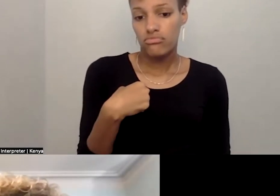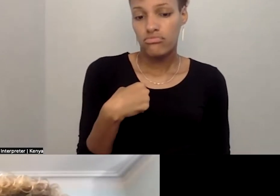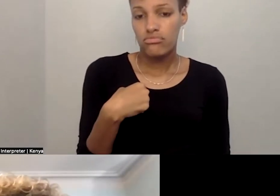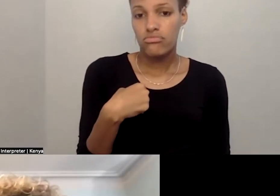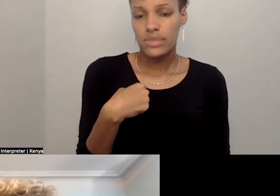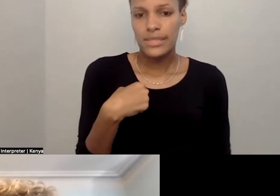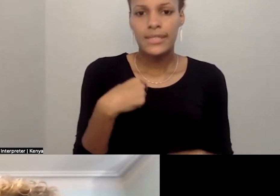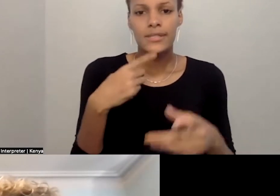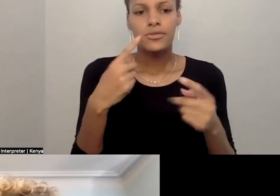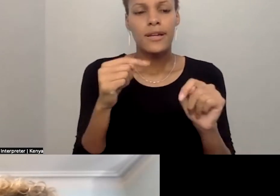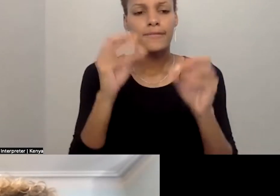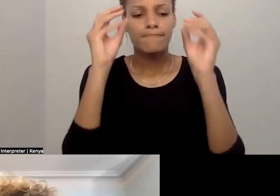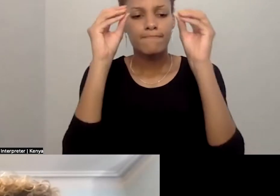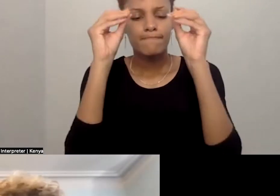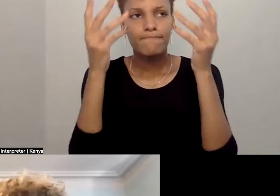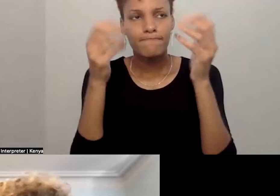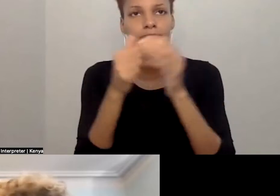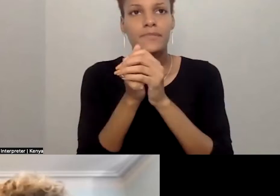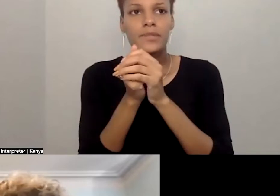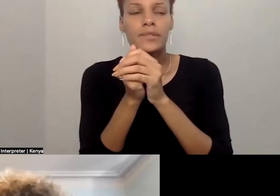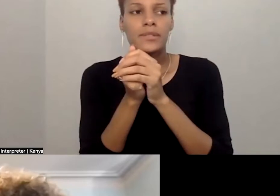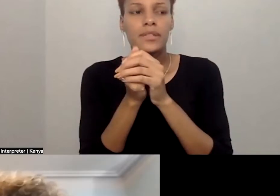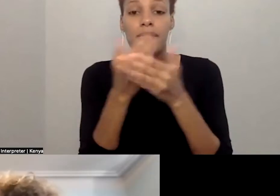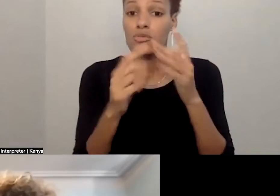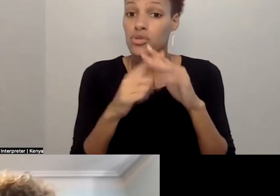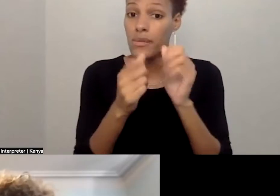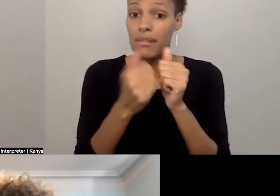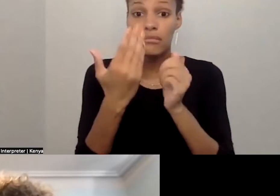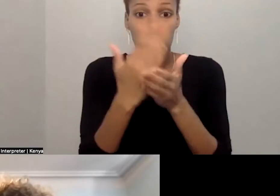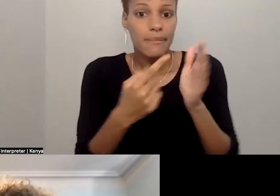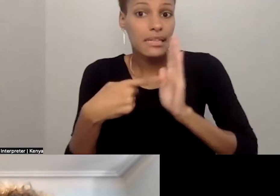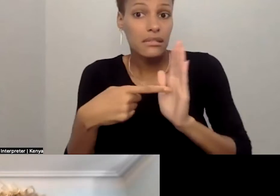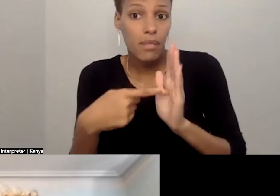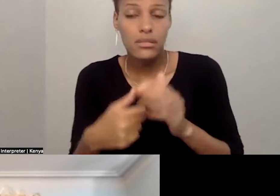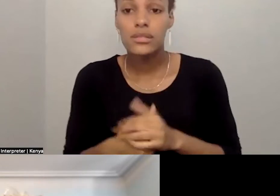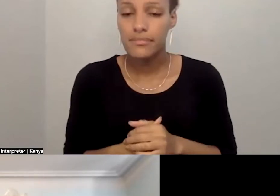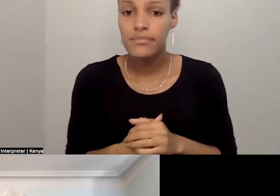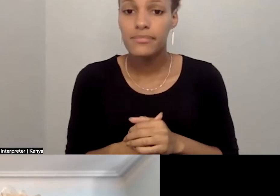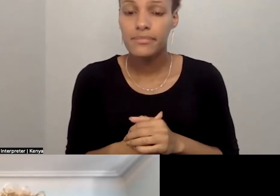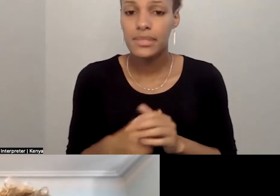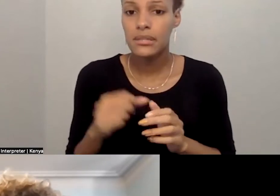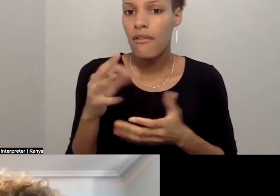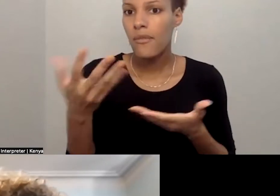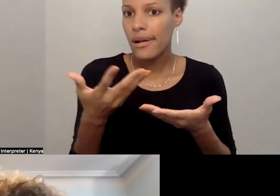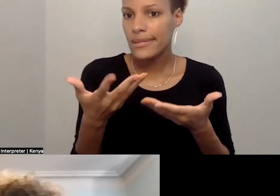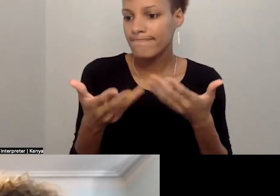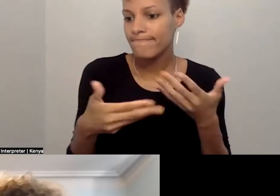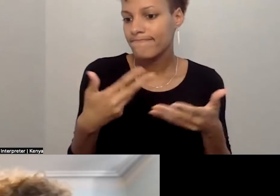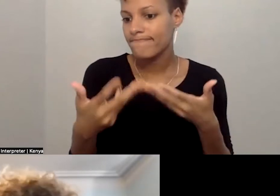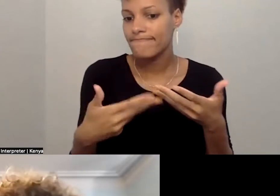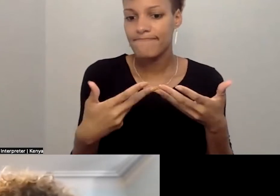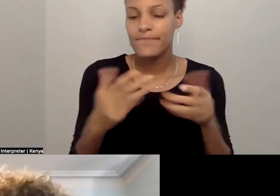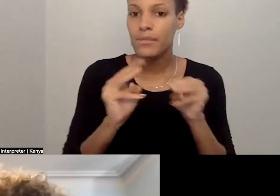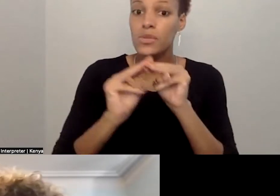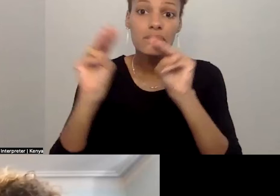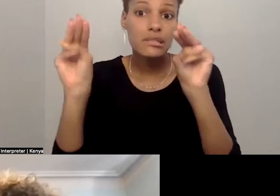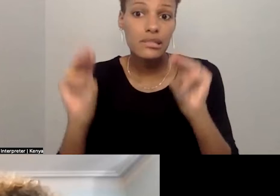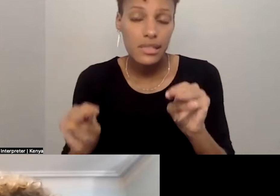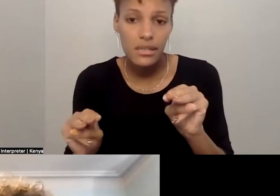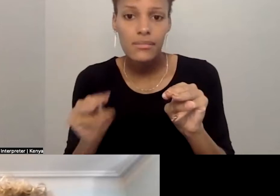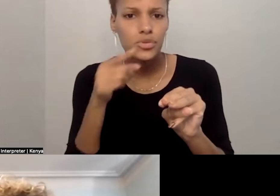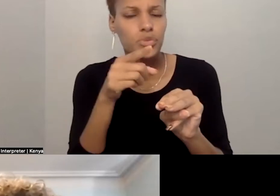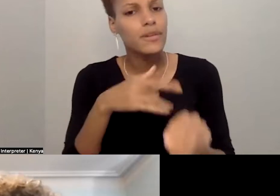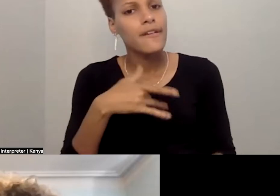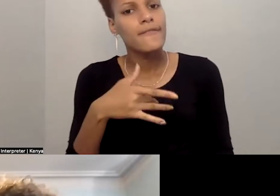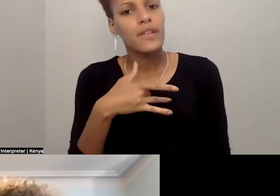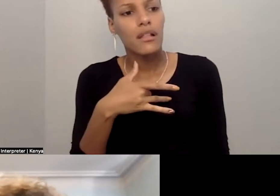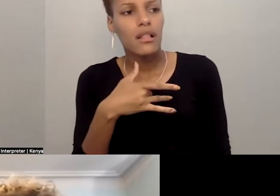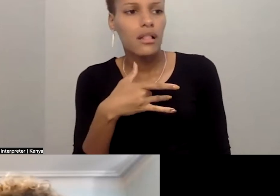to start with, is perhaps with some examples of museums that you feel have done a particularly